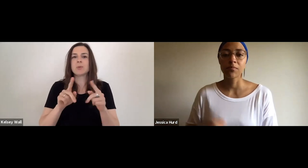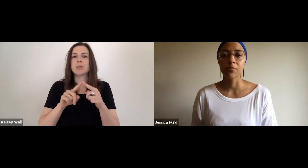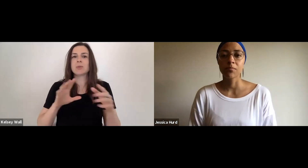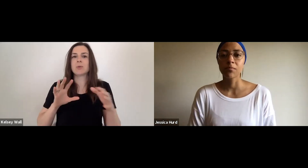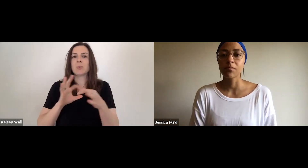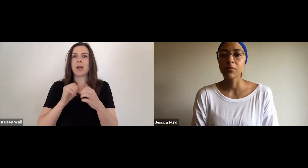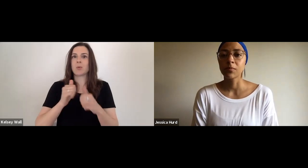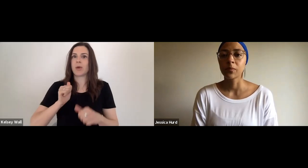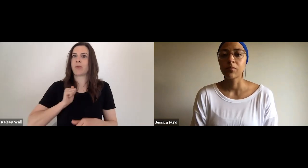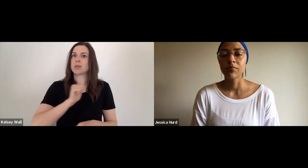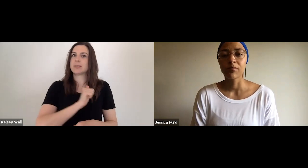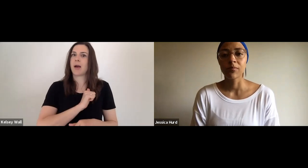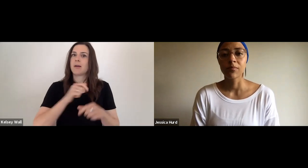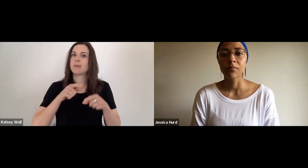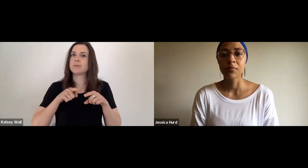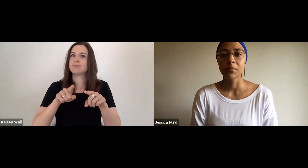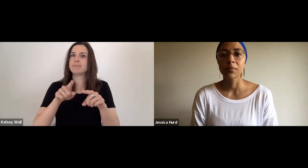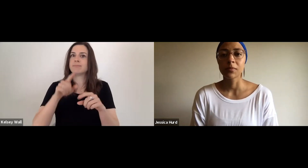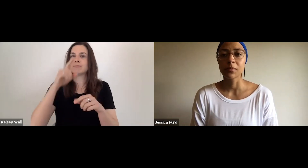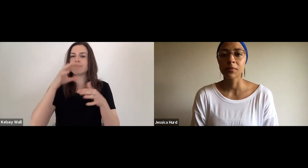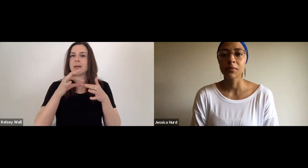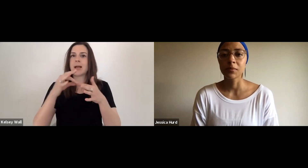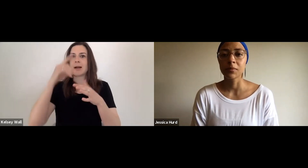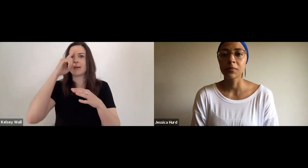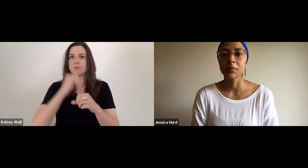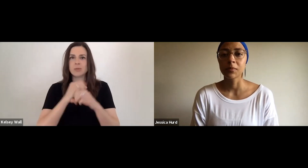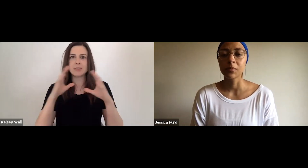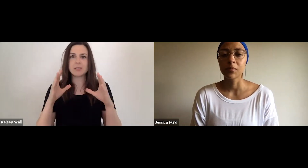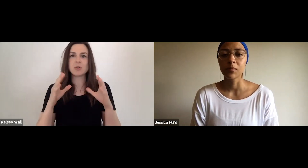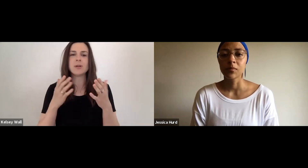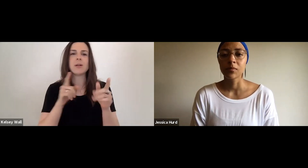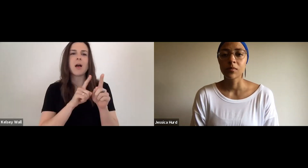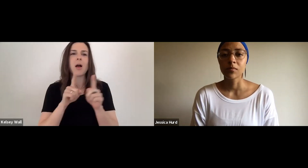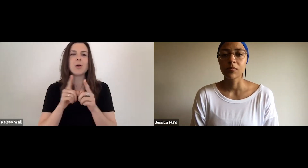So, we want to take this opportunity to show you how you can connect.